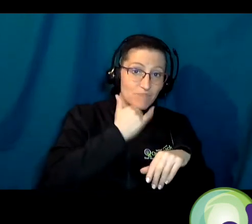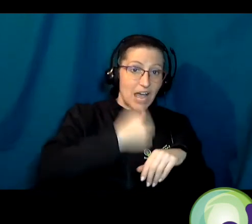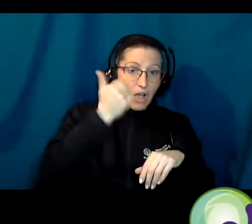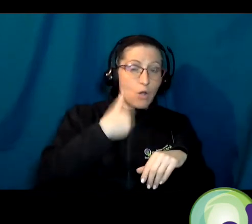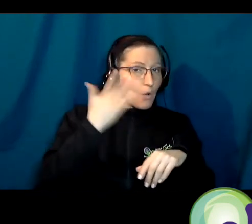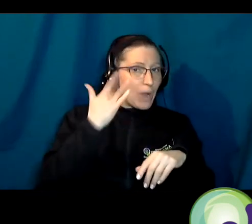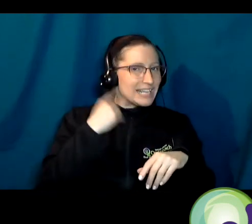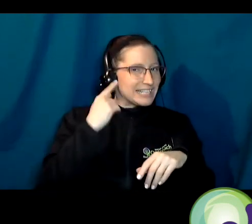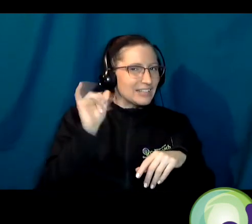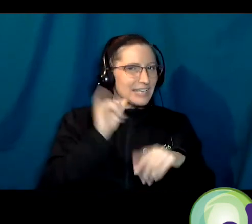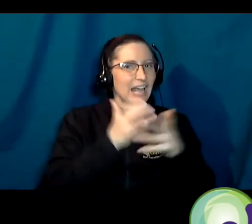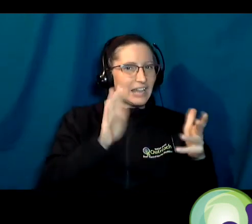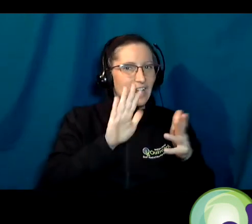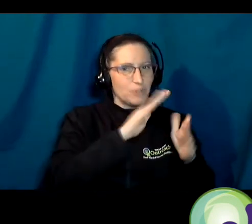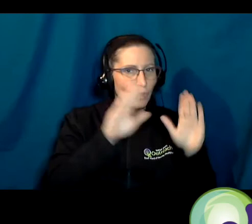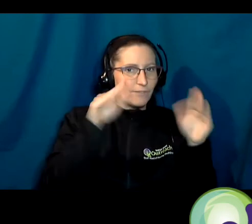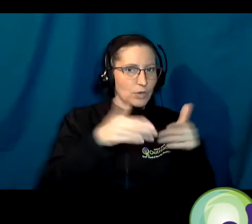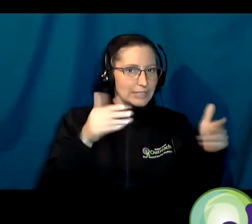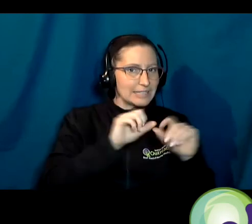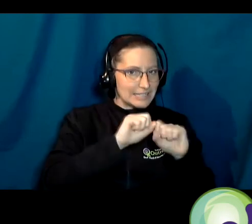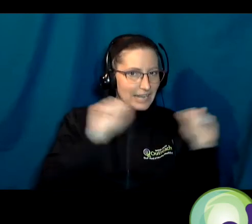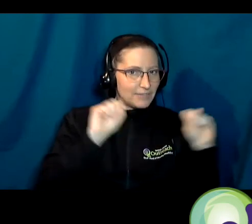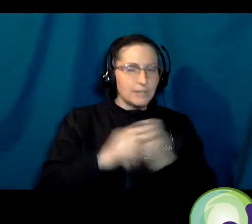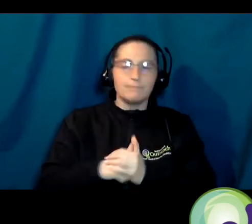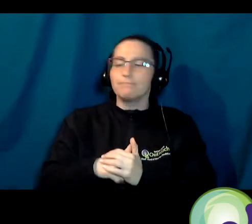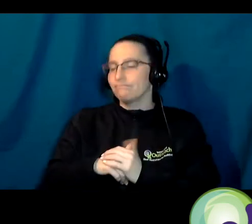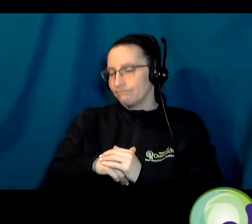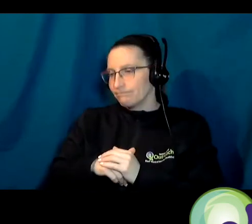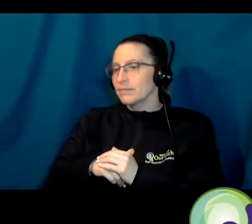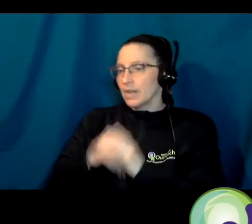Anna Marie: Our focus definitely is around safety.